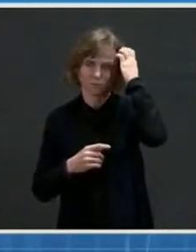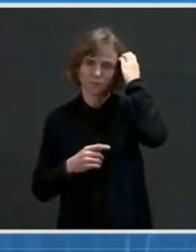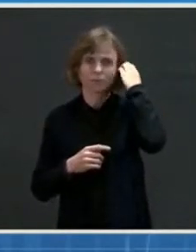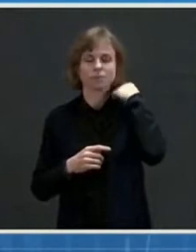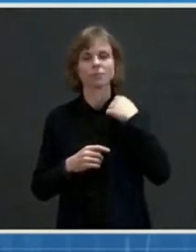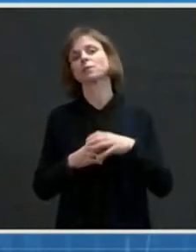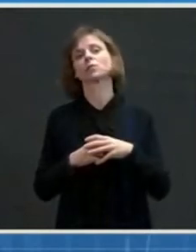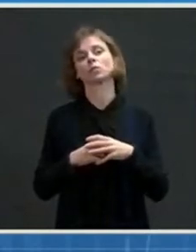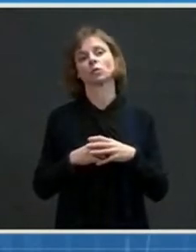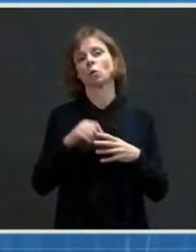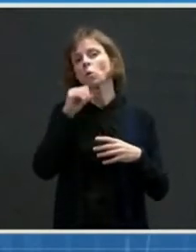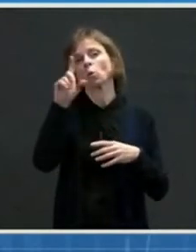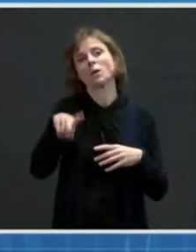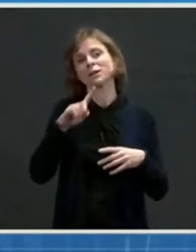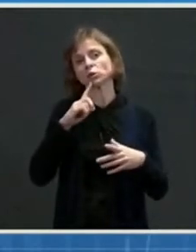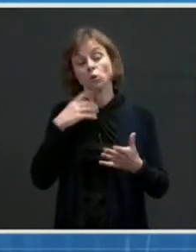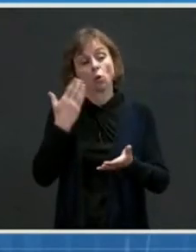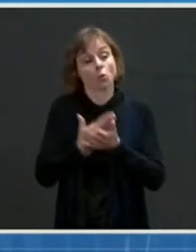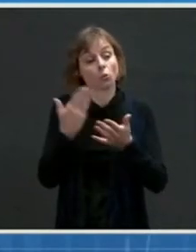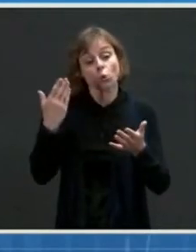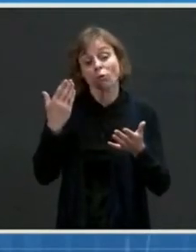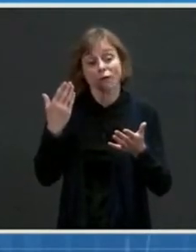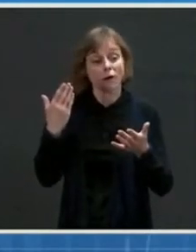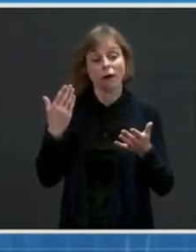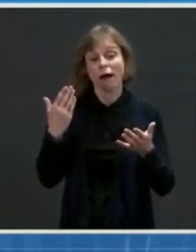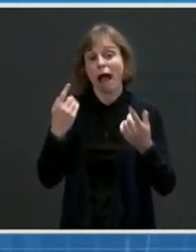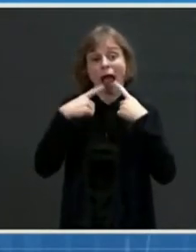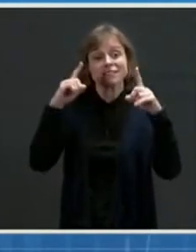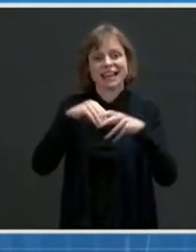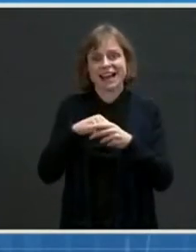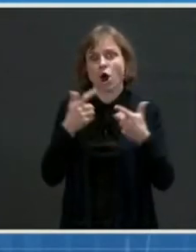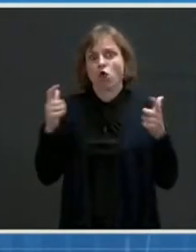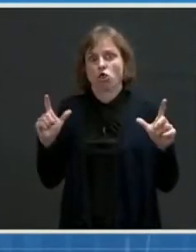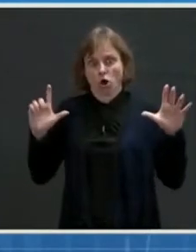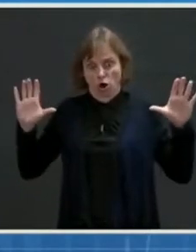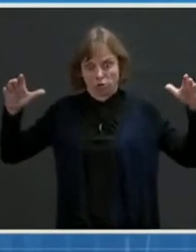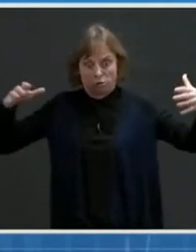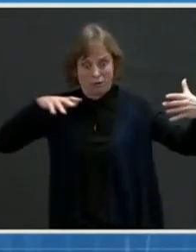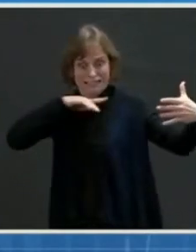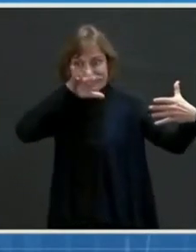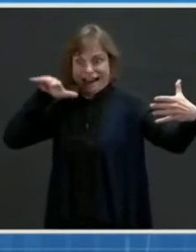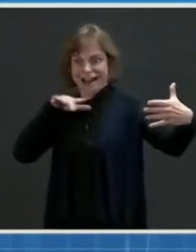STUDIES. IN OTHER WORDS, LIKELY NOT HAVE TO PROVE EFFICACY IN A LARGE